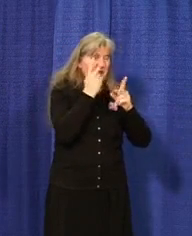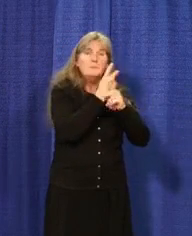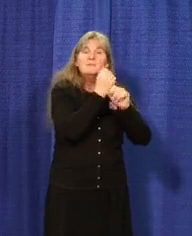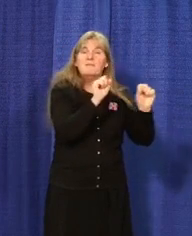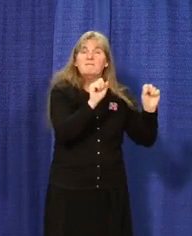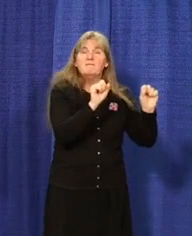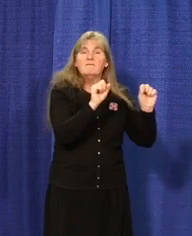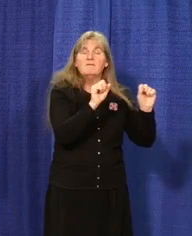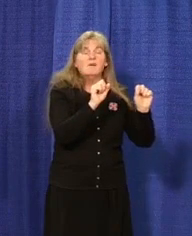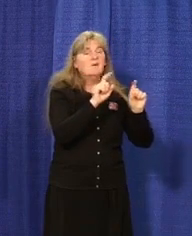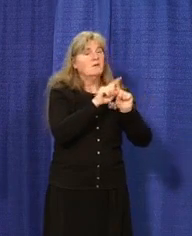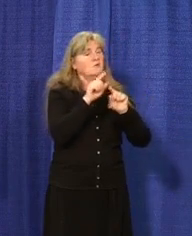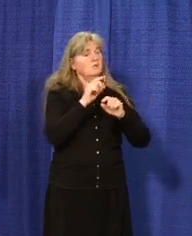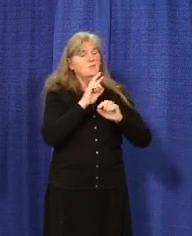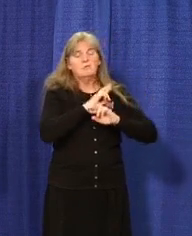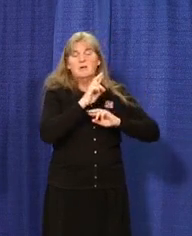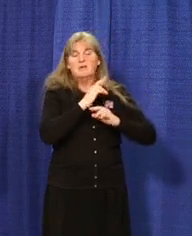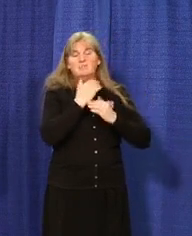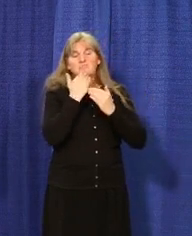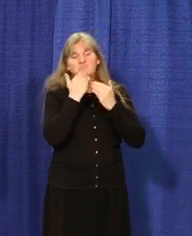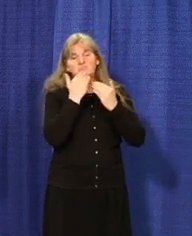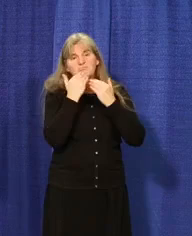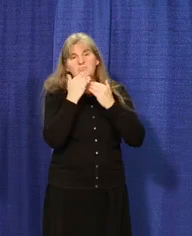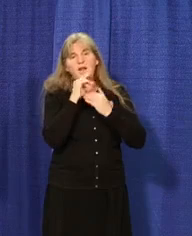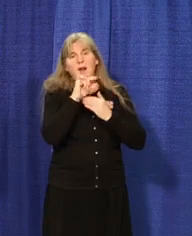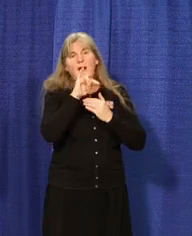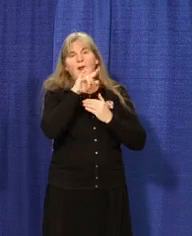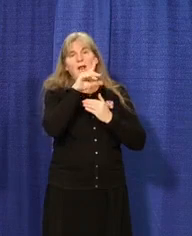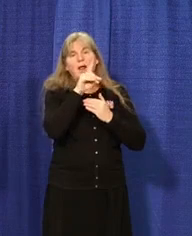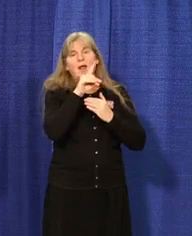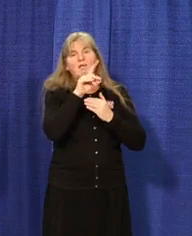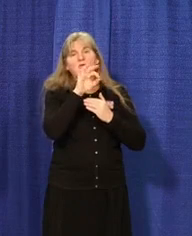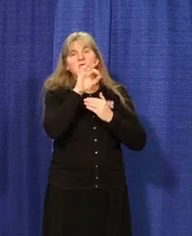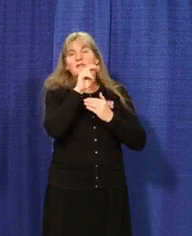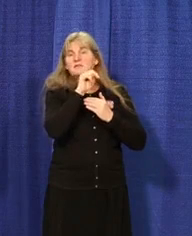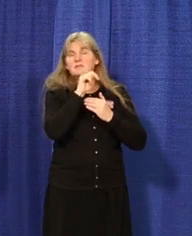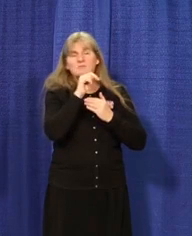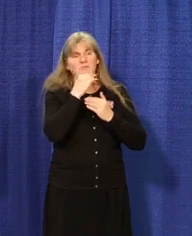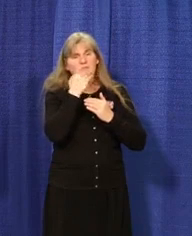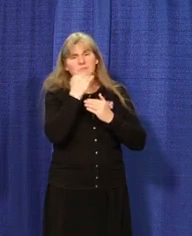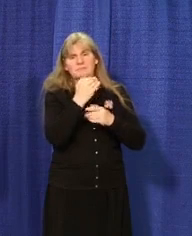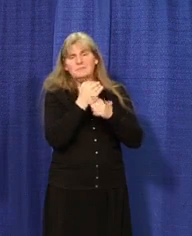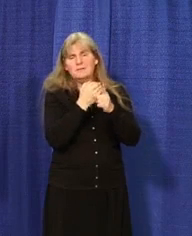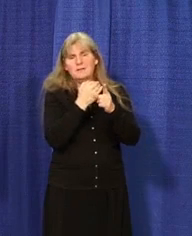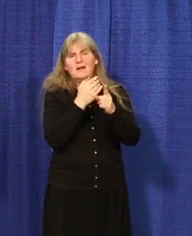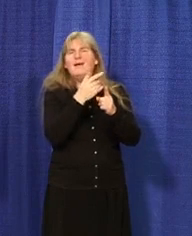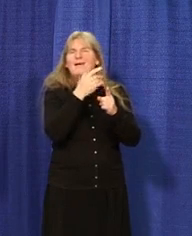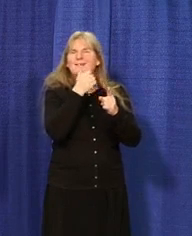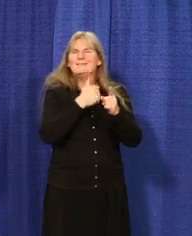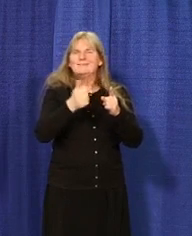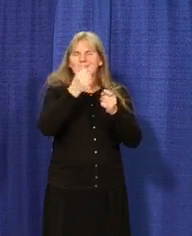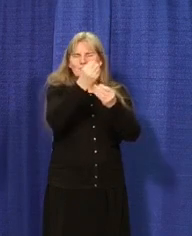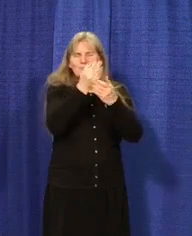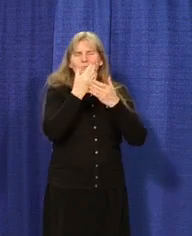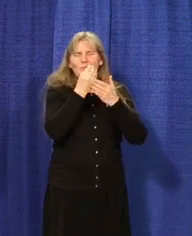hold up the Liard First Nation for their efforts. The first thing that the chief told me was that he had spoken